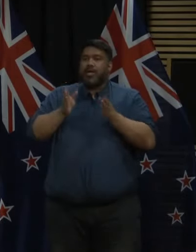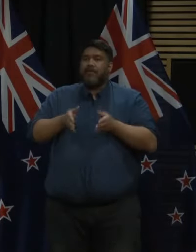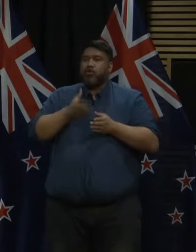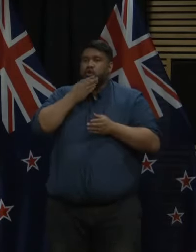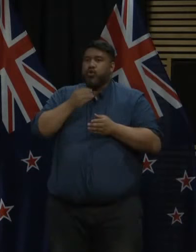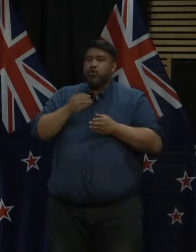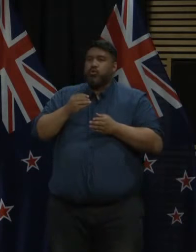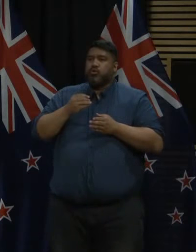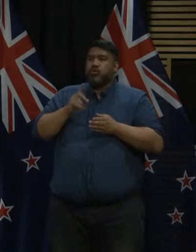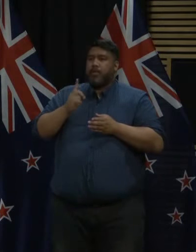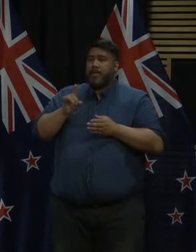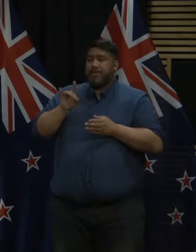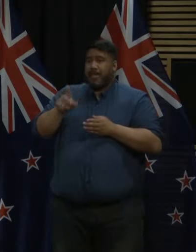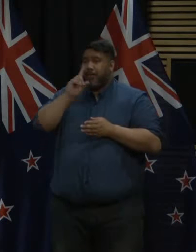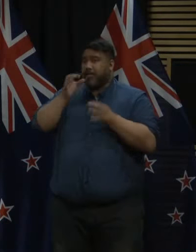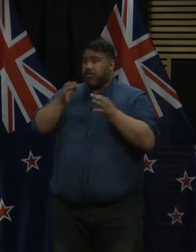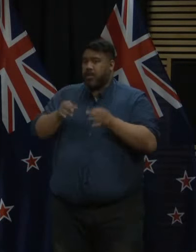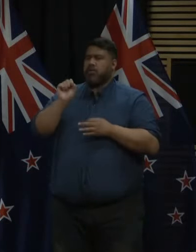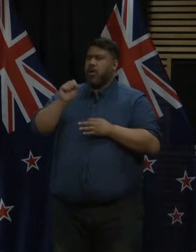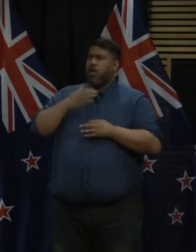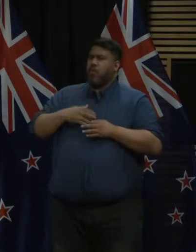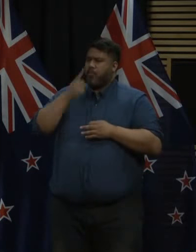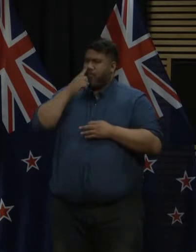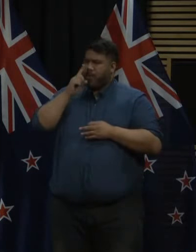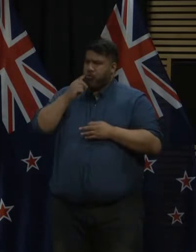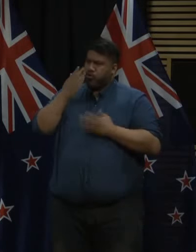mention, for a company that may not be required by the